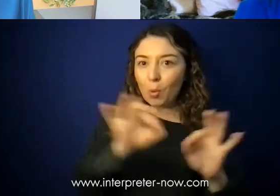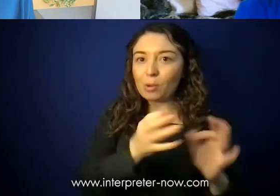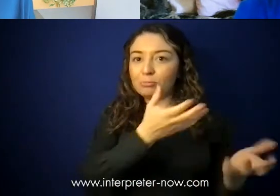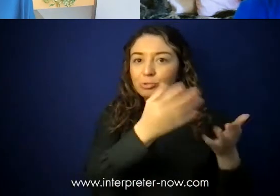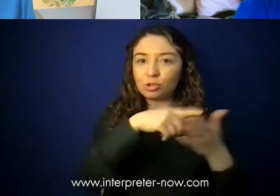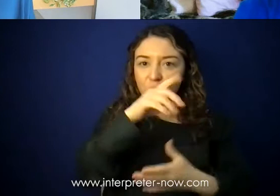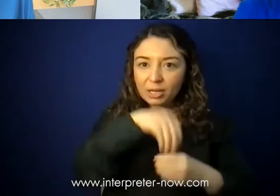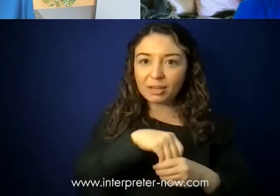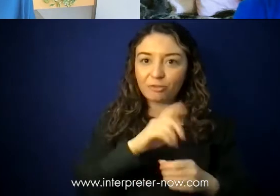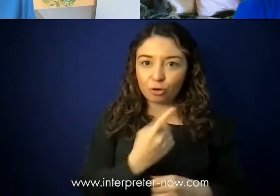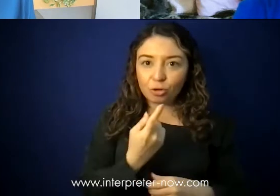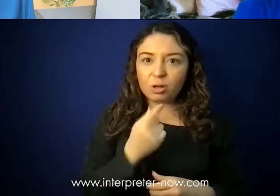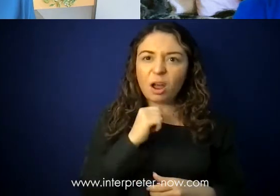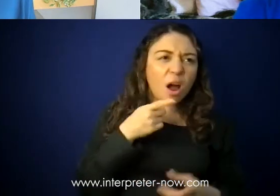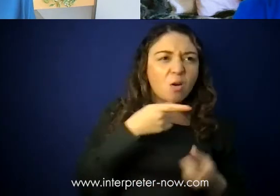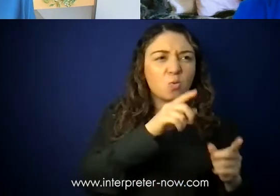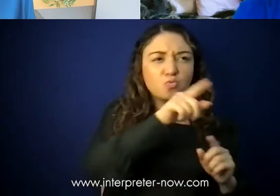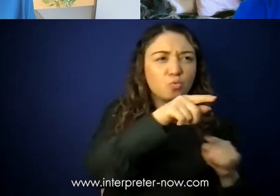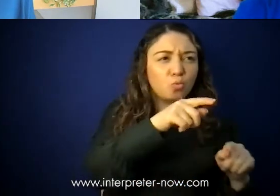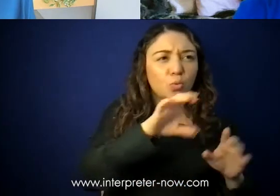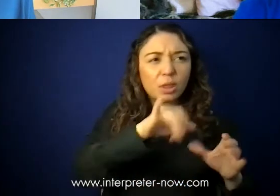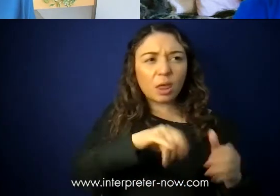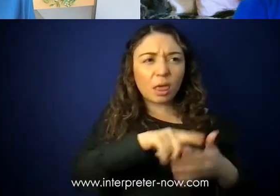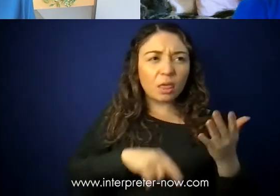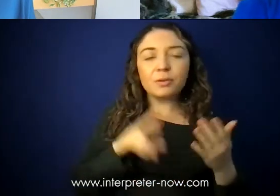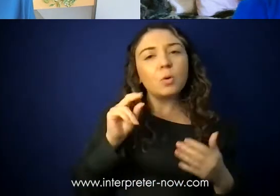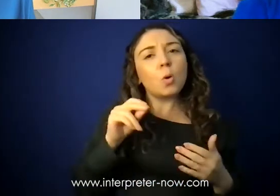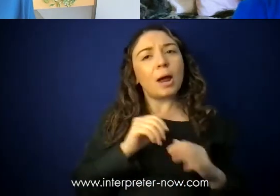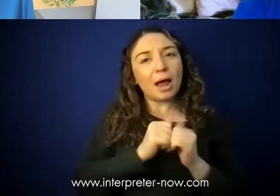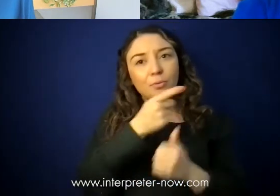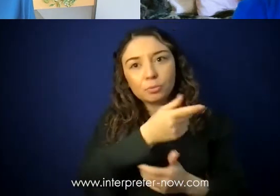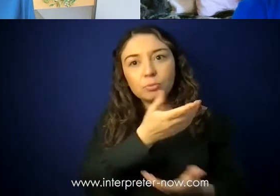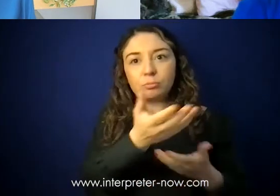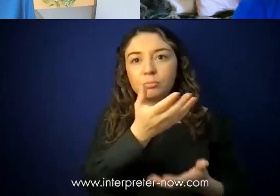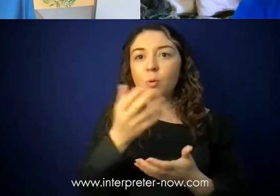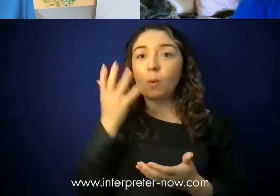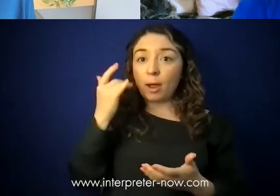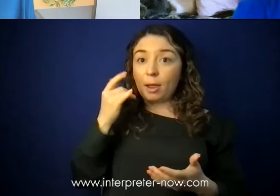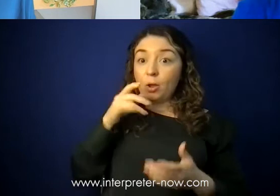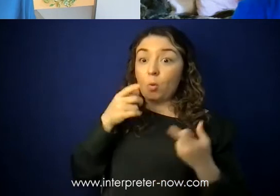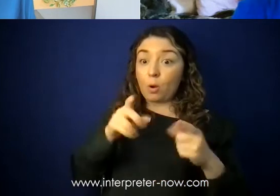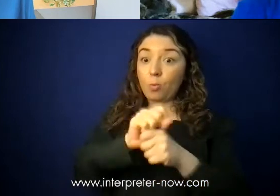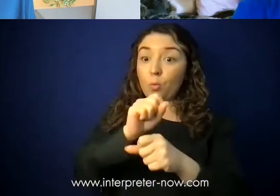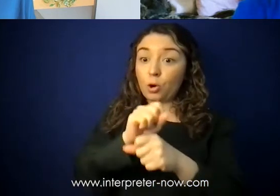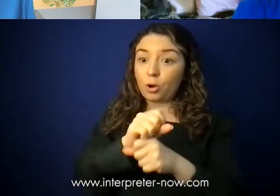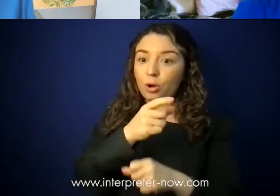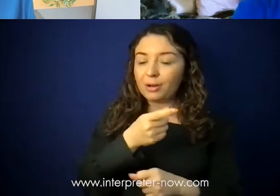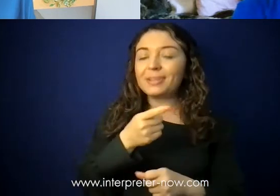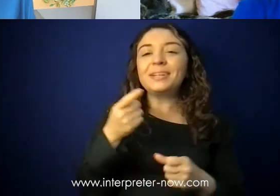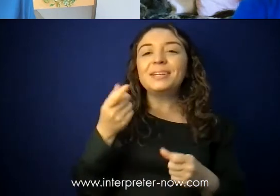and that we really like, and are enjoying our work – usually, there's something going